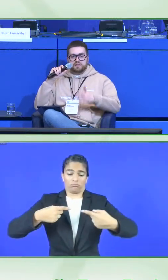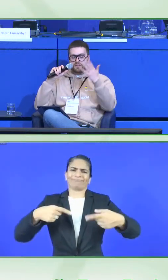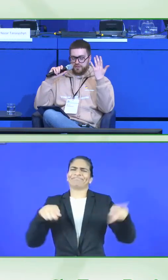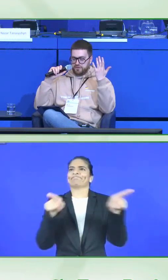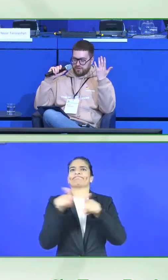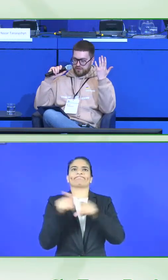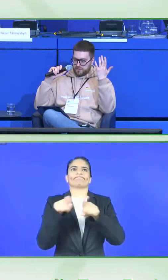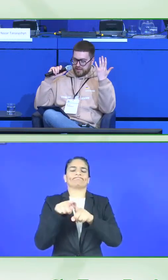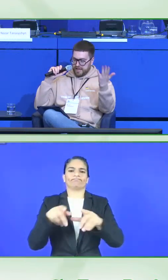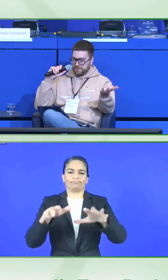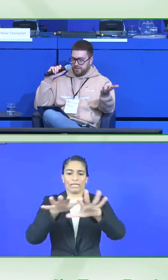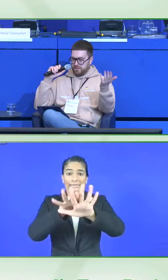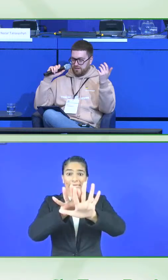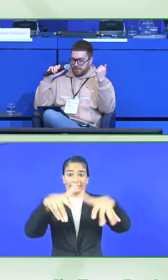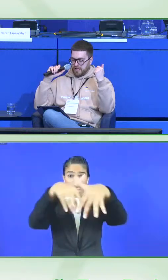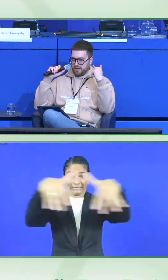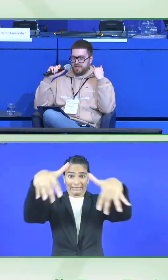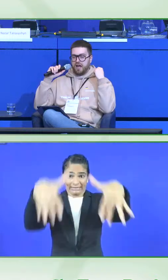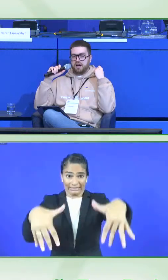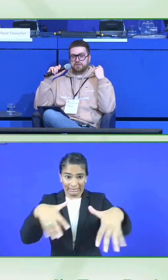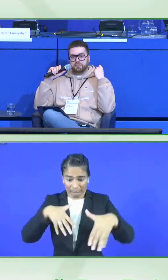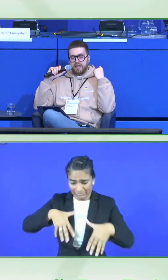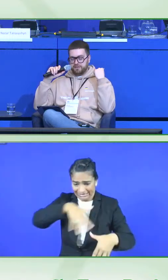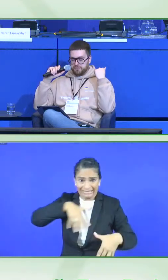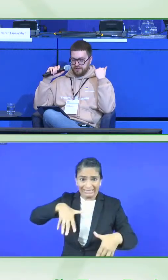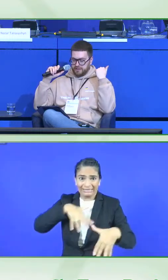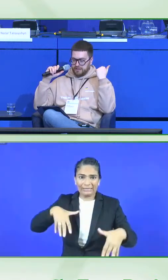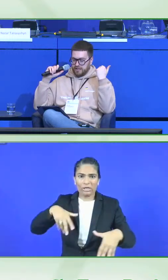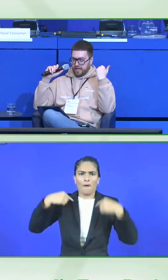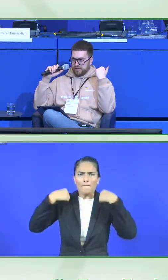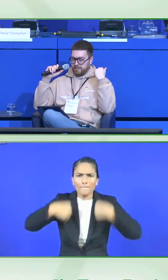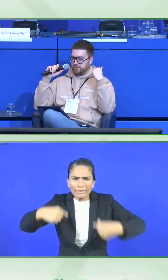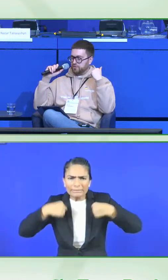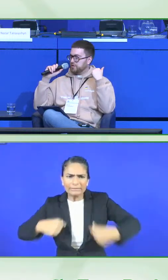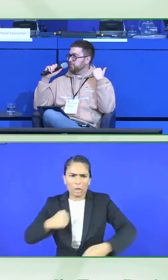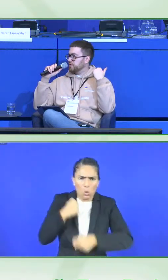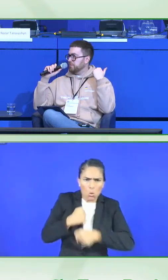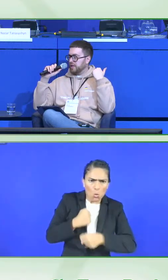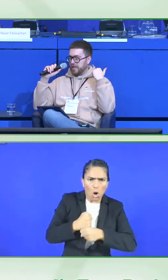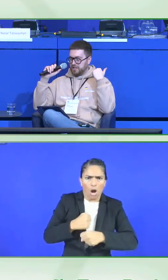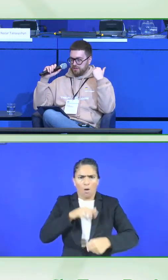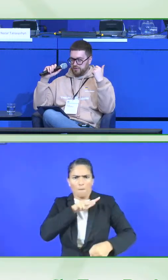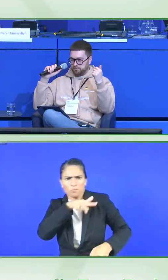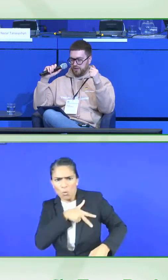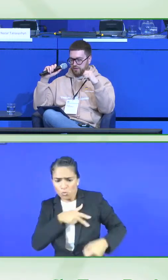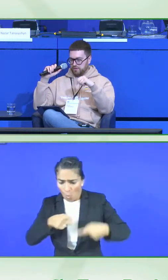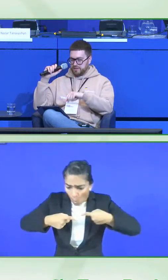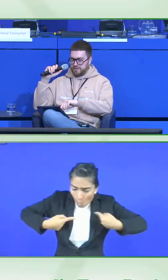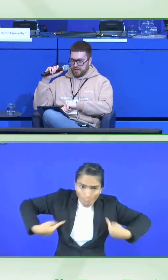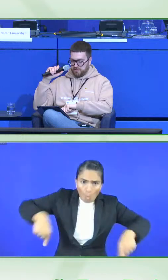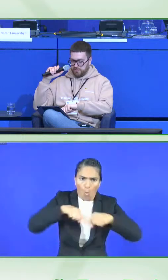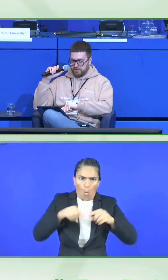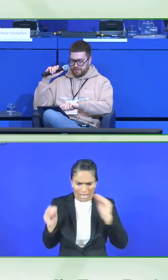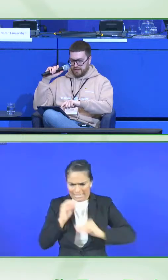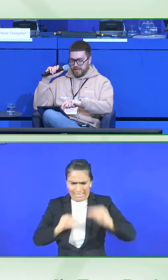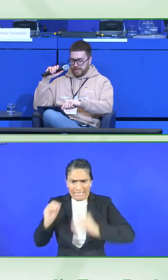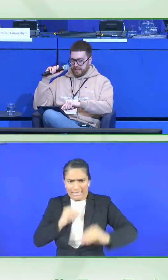About relations! I am wearing and eyeglasses, and IM Debbie